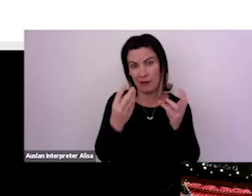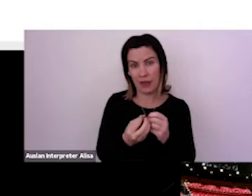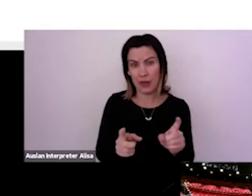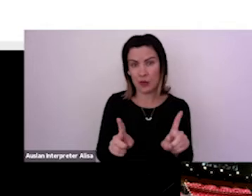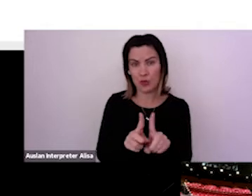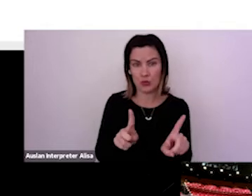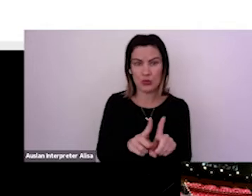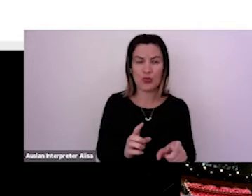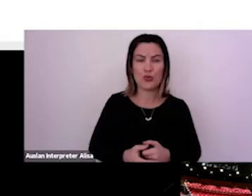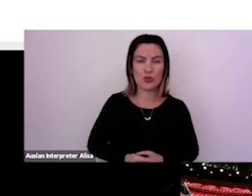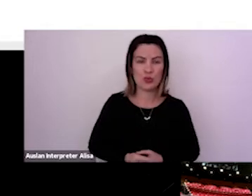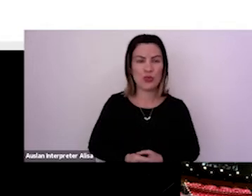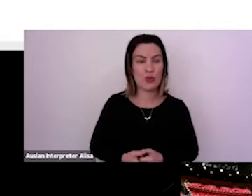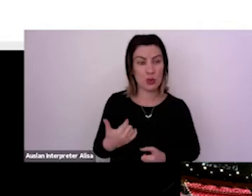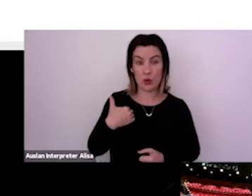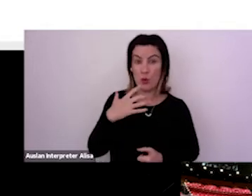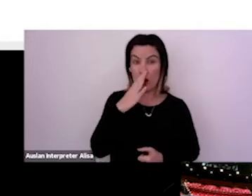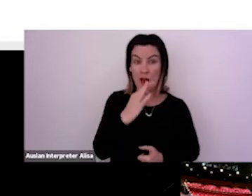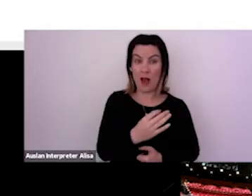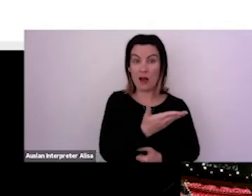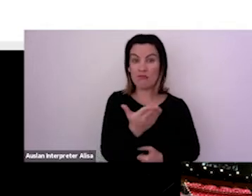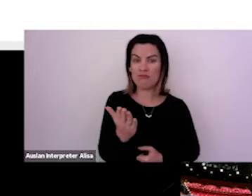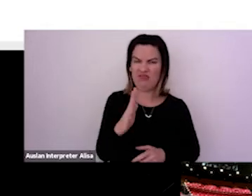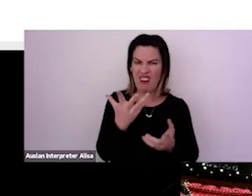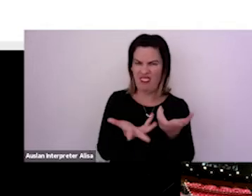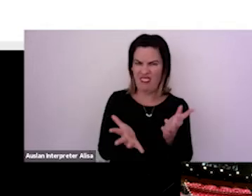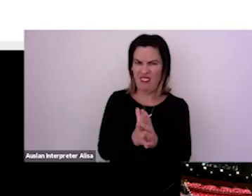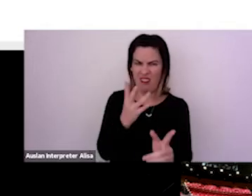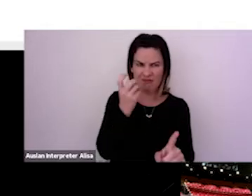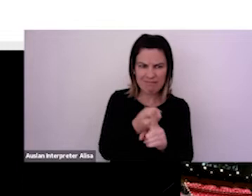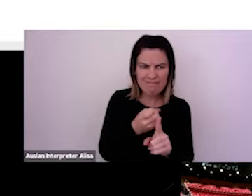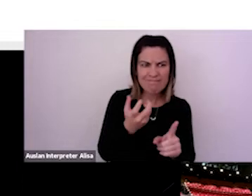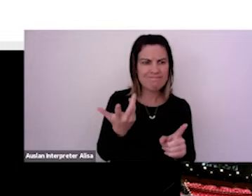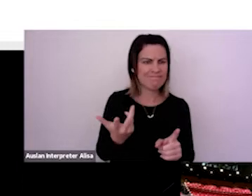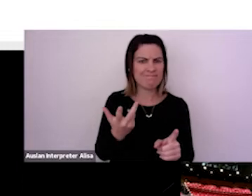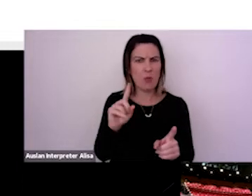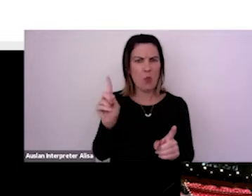terms of how they have been affected, what sort of action they have taken or what the situation has been, there is